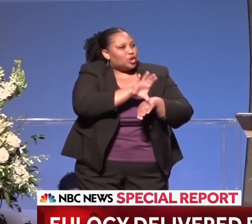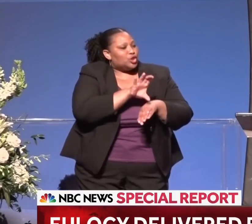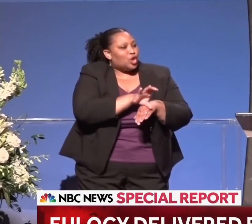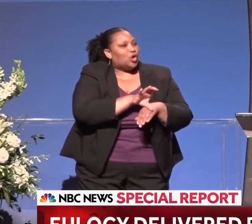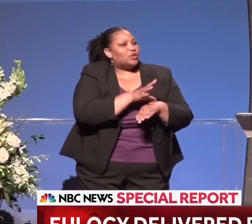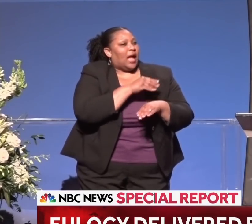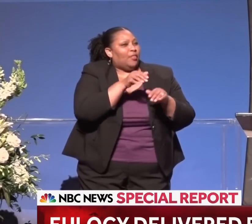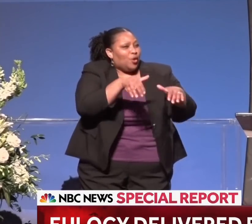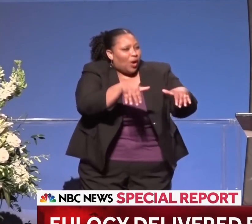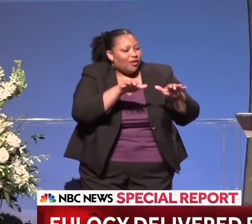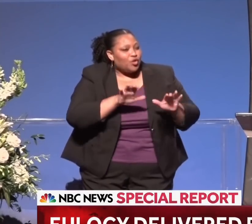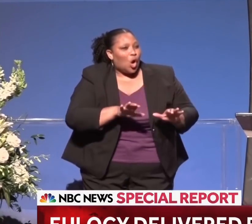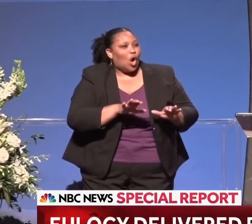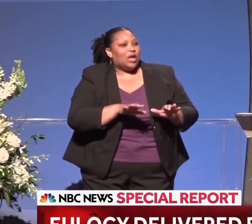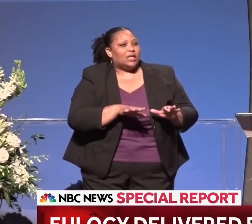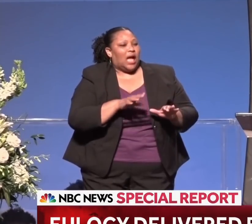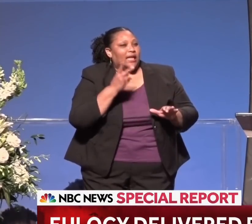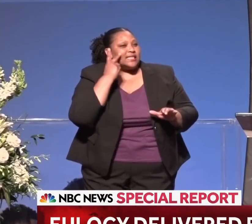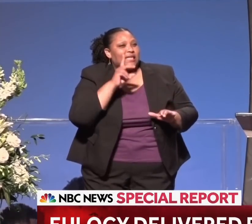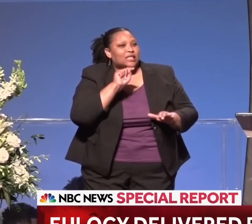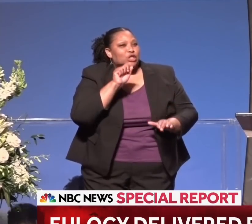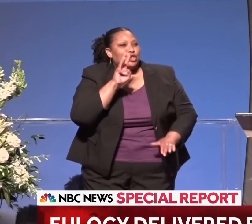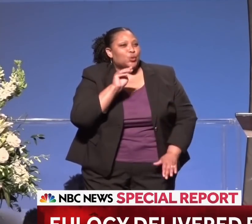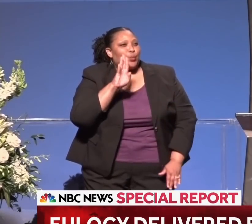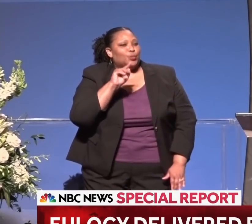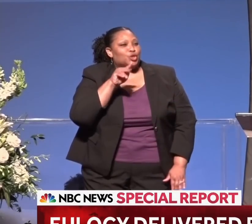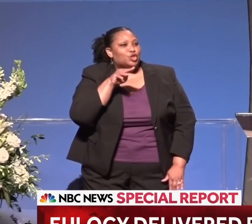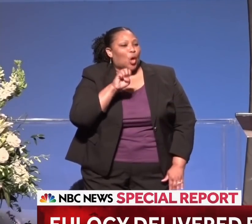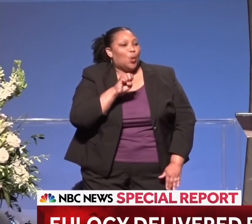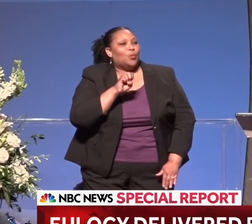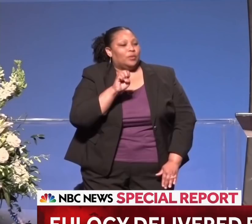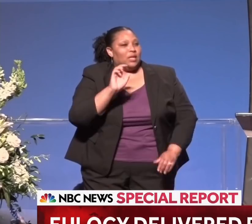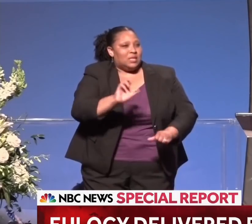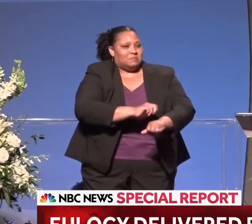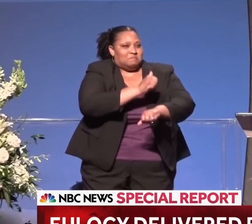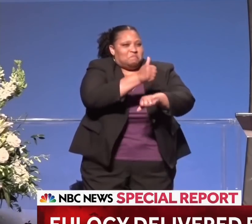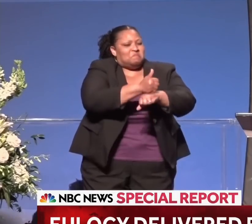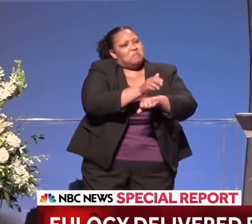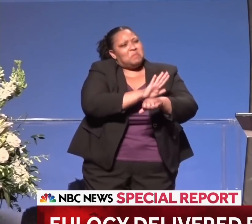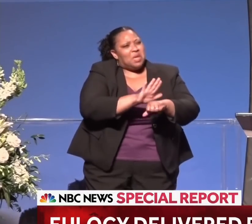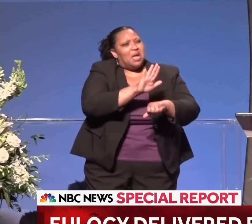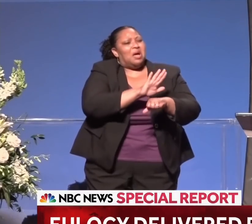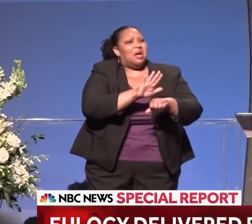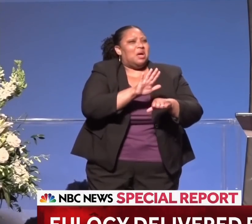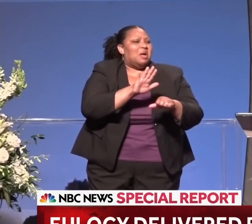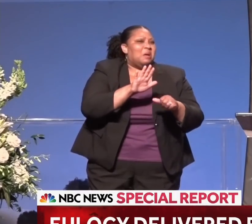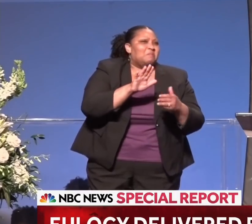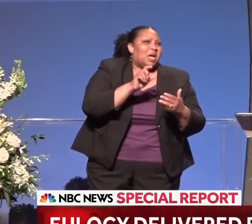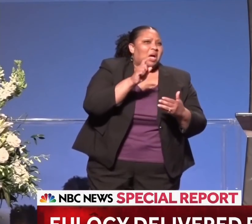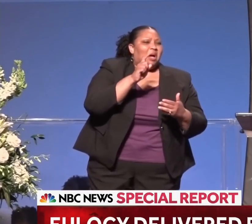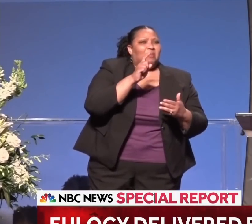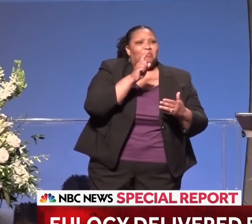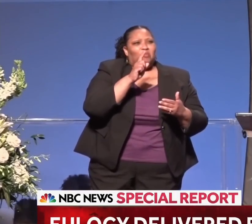AND I WANT TO THE WHITE CHURCH, THE FIRST BAPTIST CHURCH, AND IN